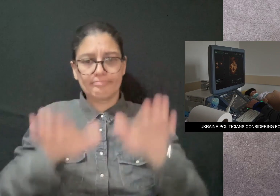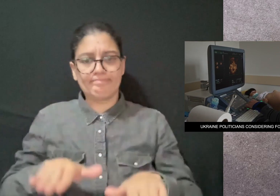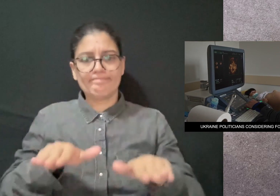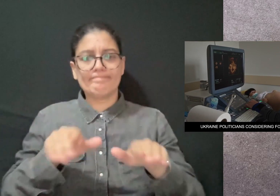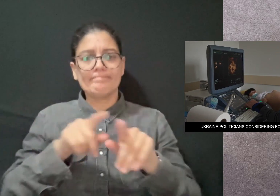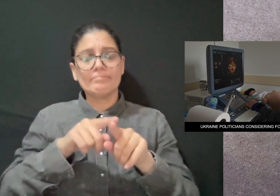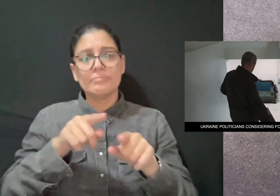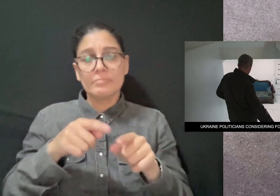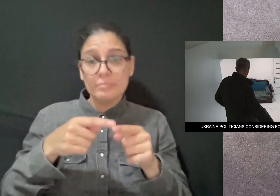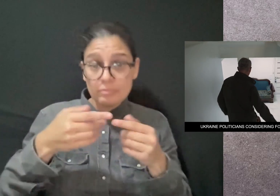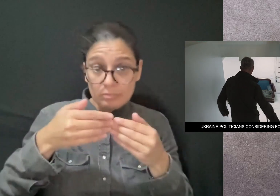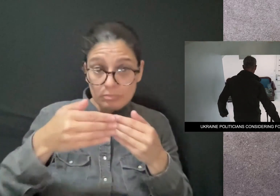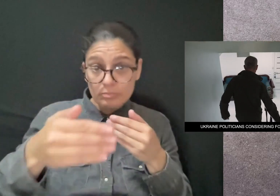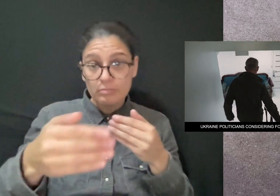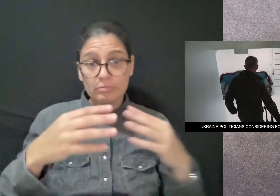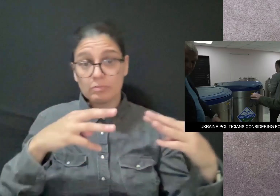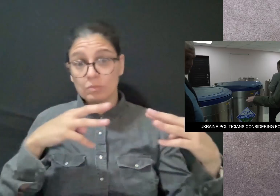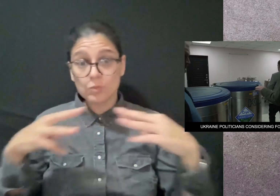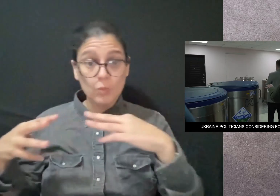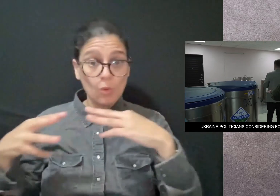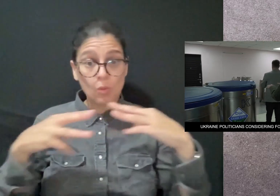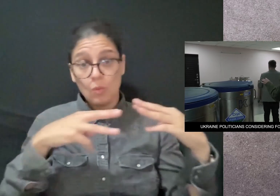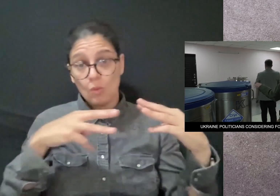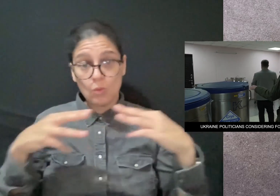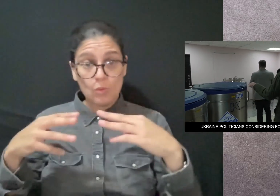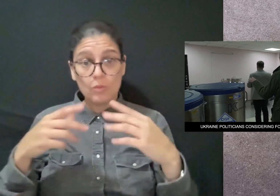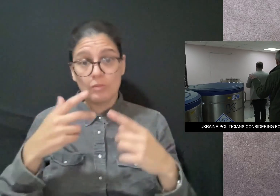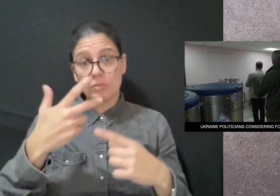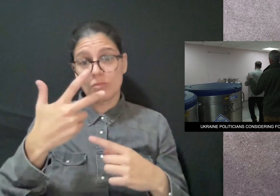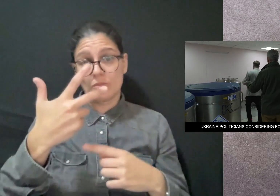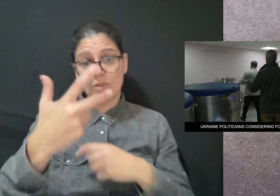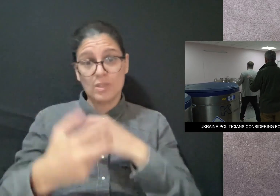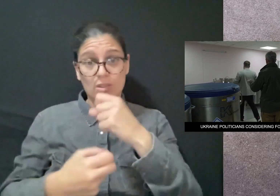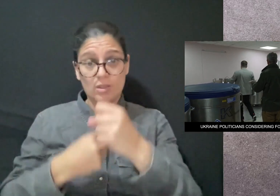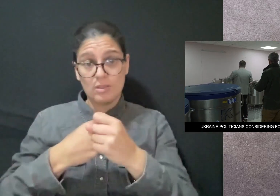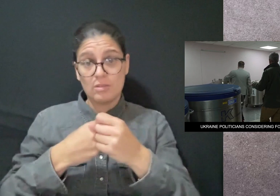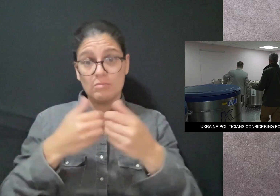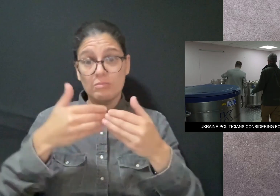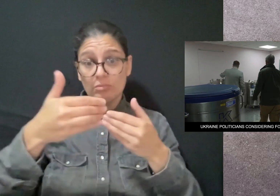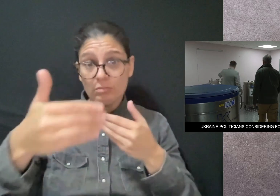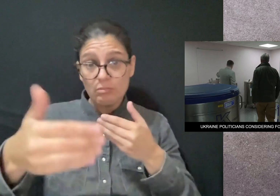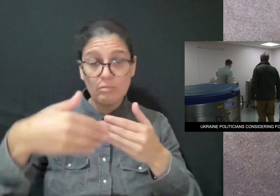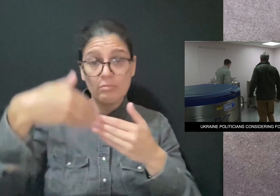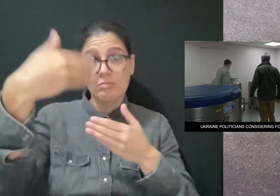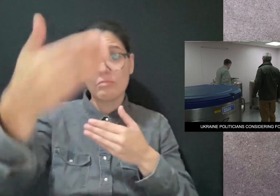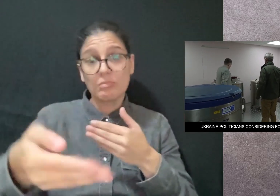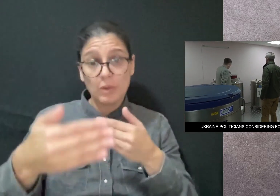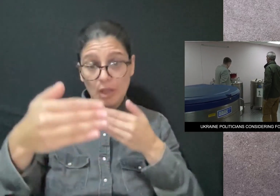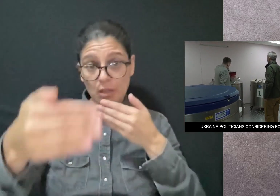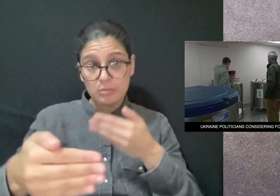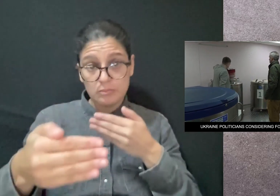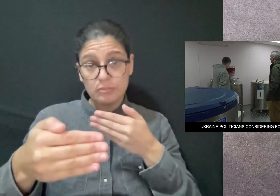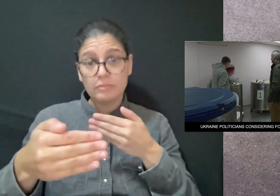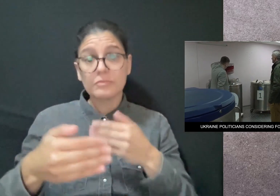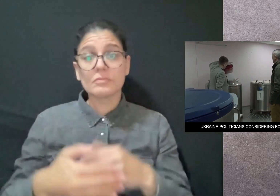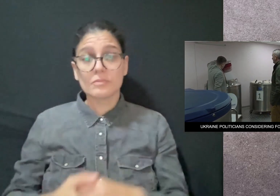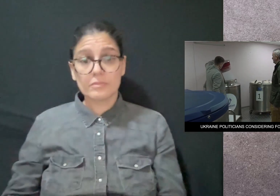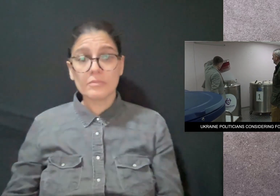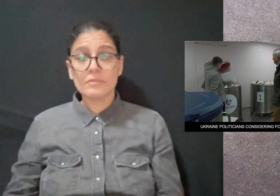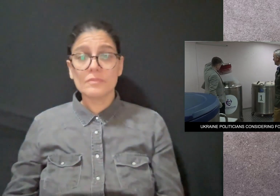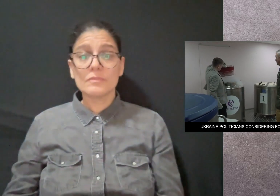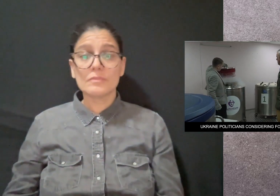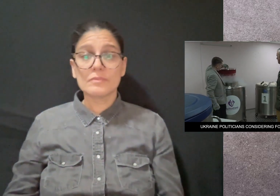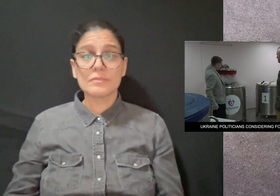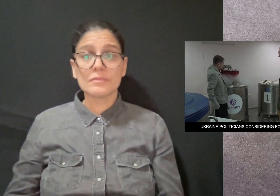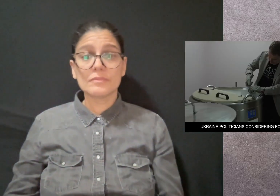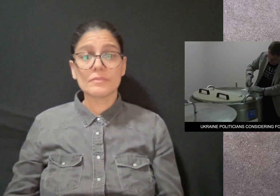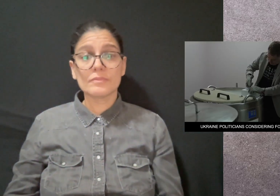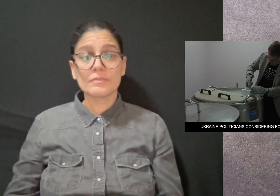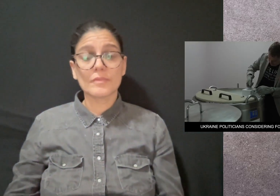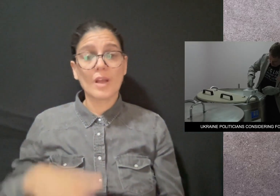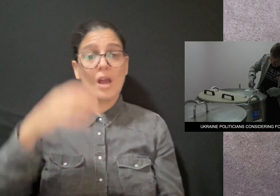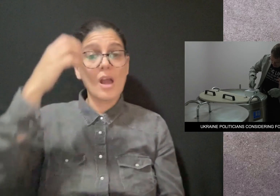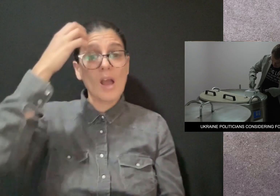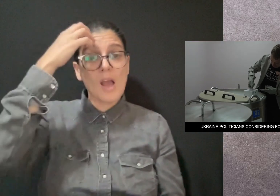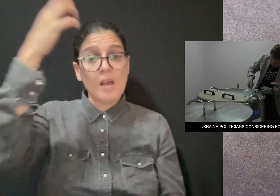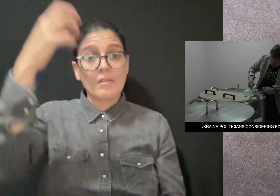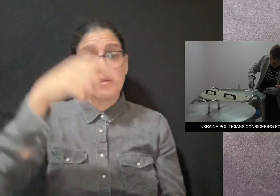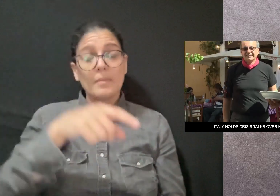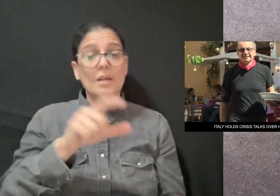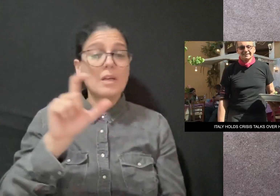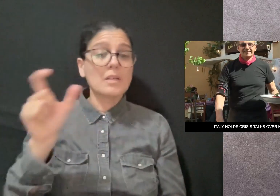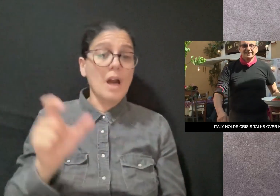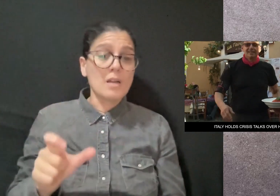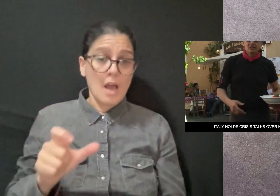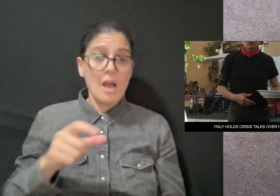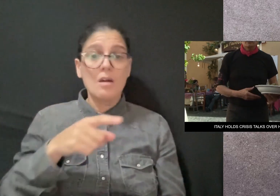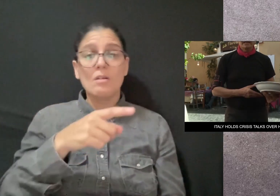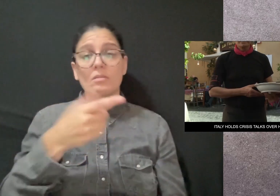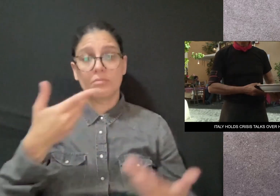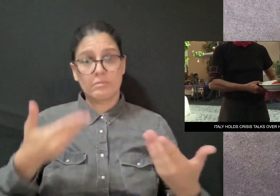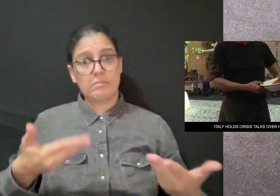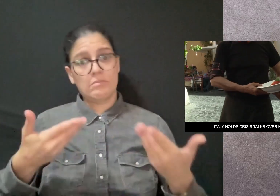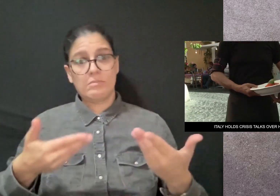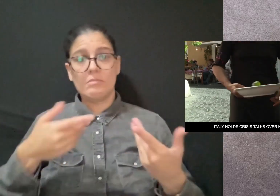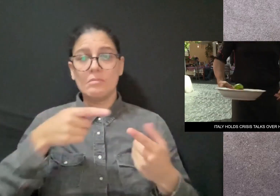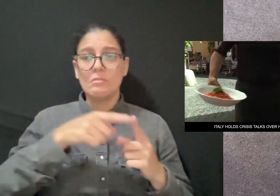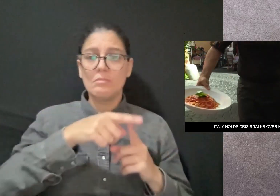war and for three years afterwards Italy's government is currently in crisis